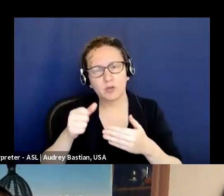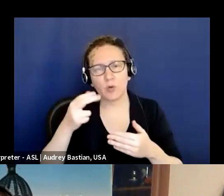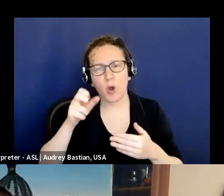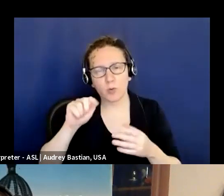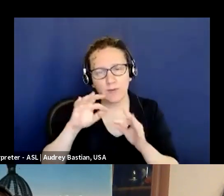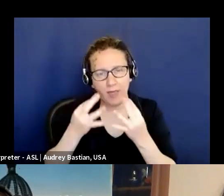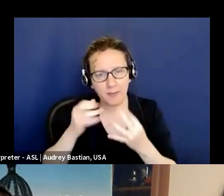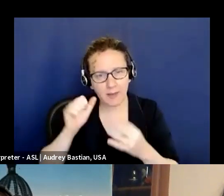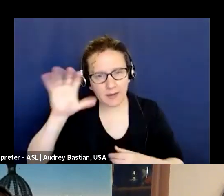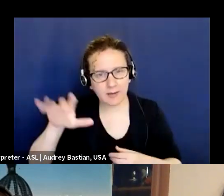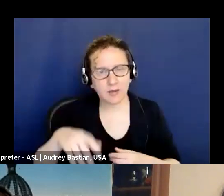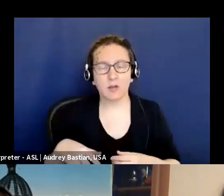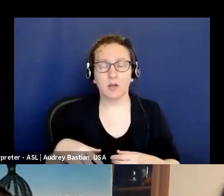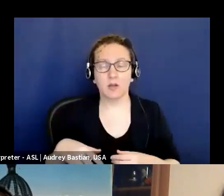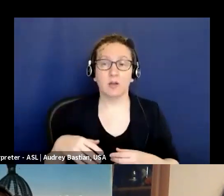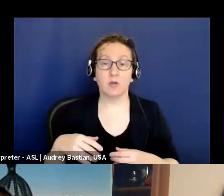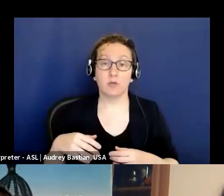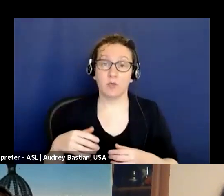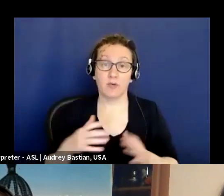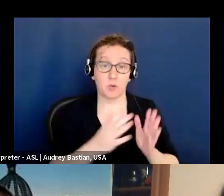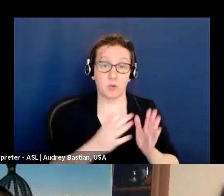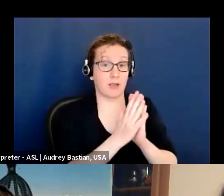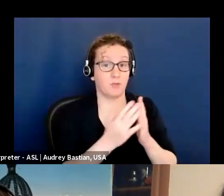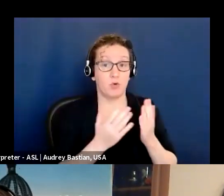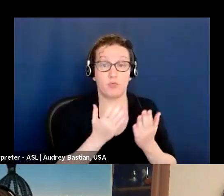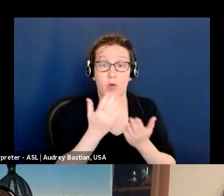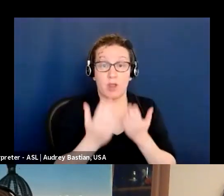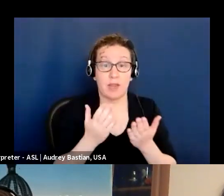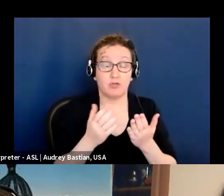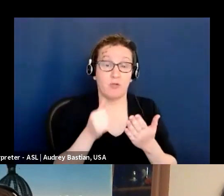You get like recommendation letter. And also, they also make